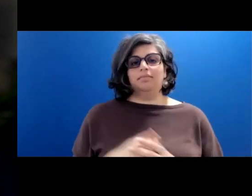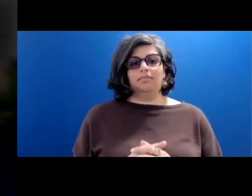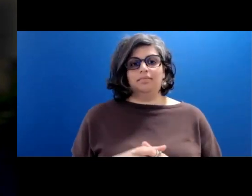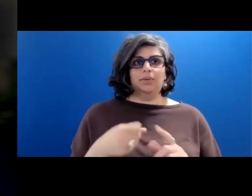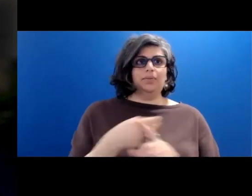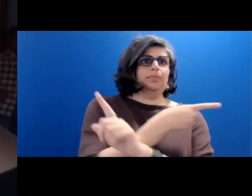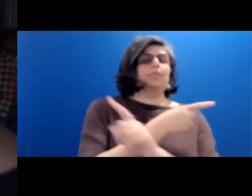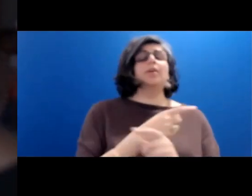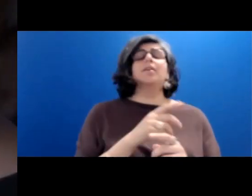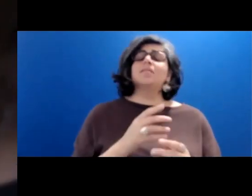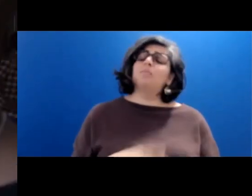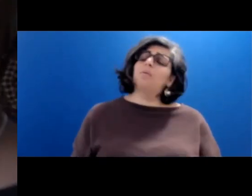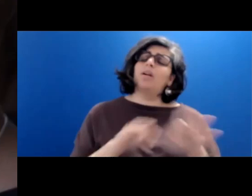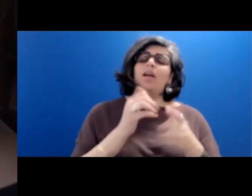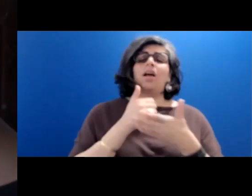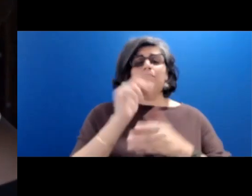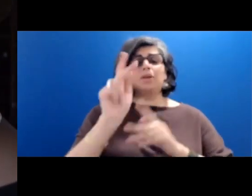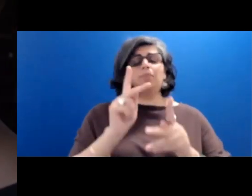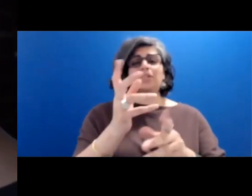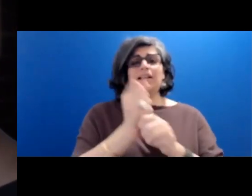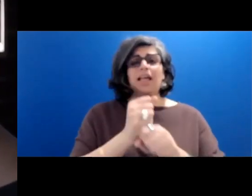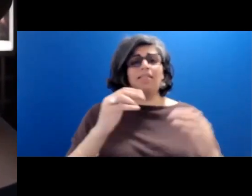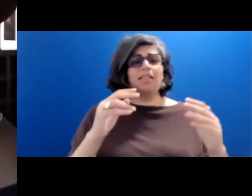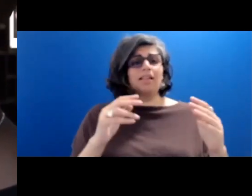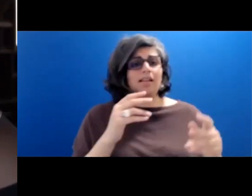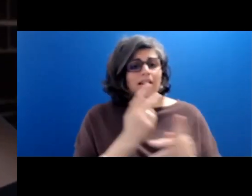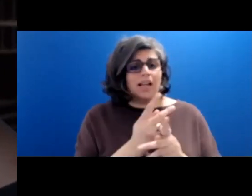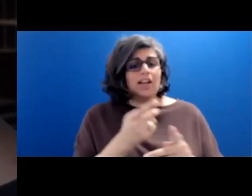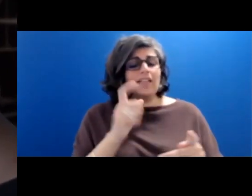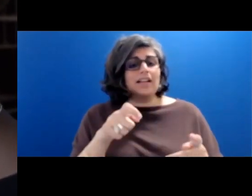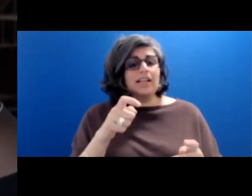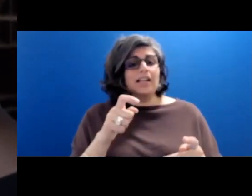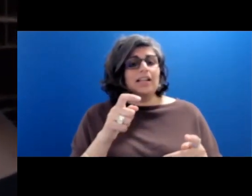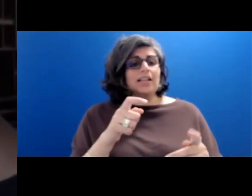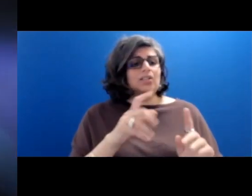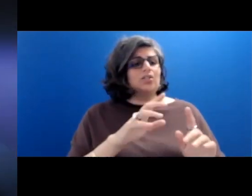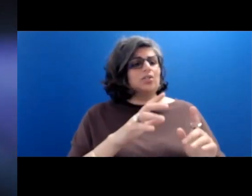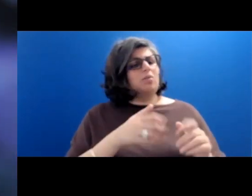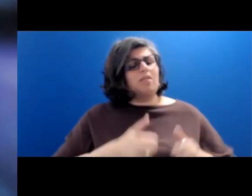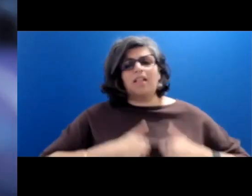because it helps people to get the care they need to be their best person.